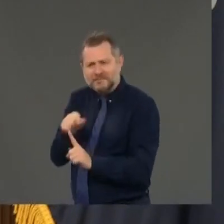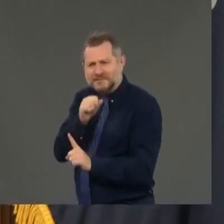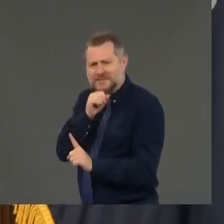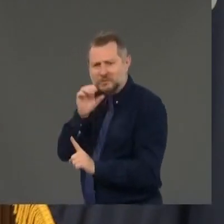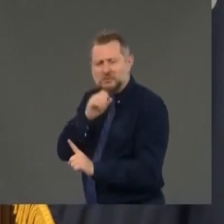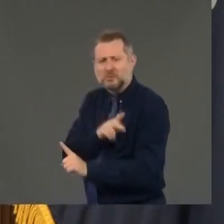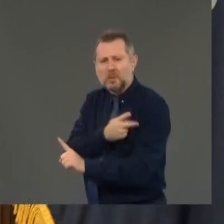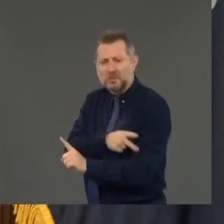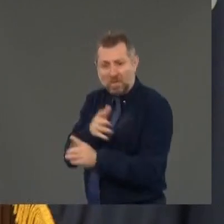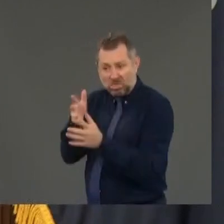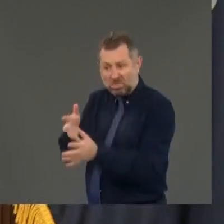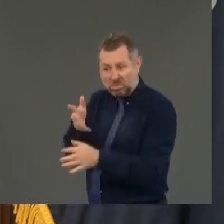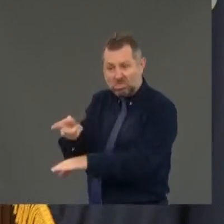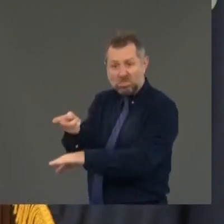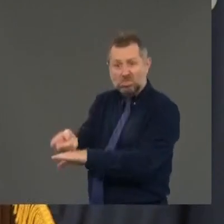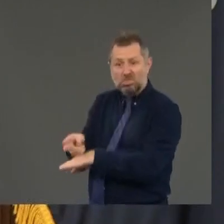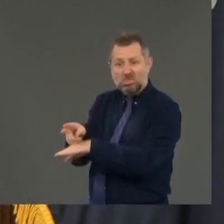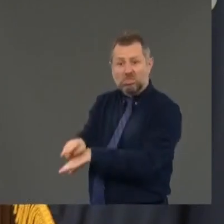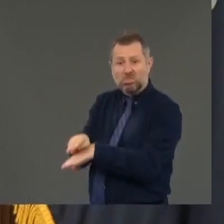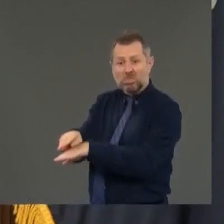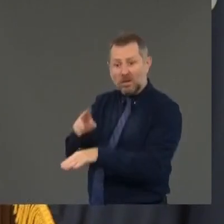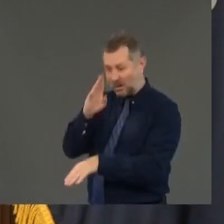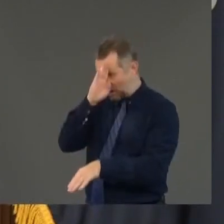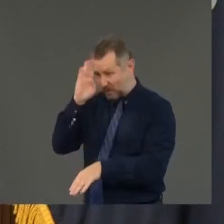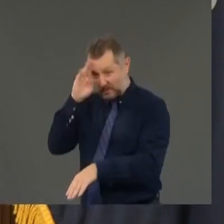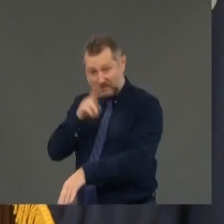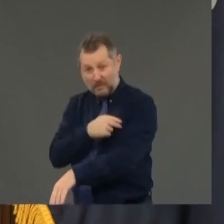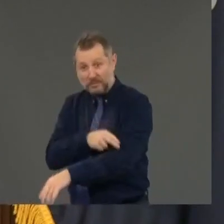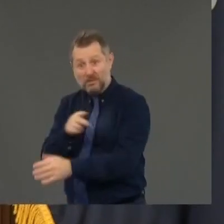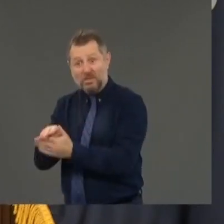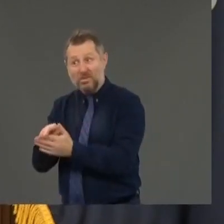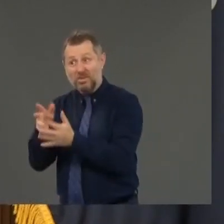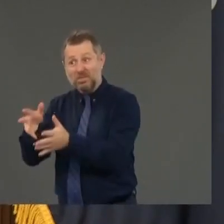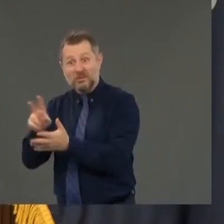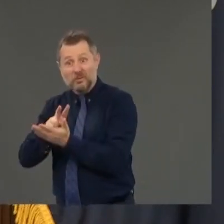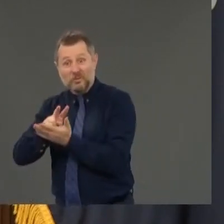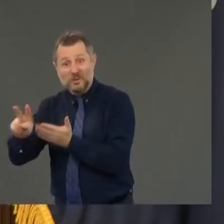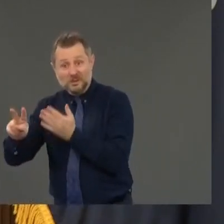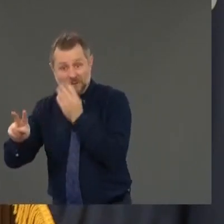IN THAT PATIENT'S INTEREST TO